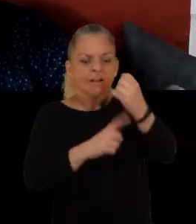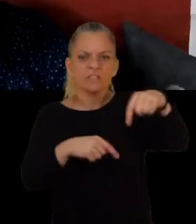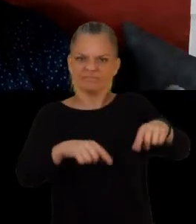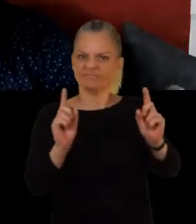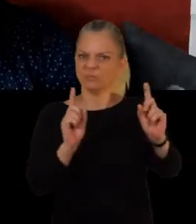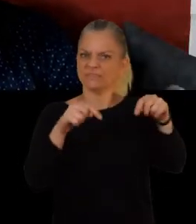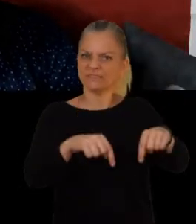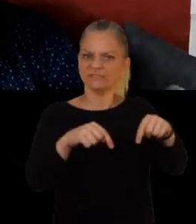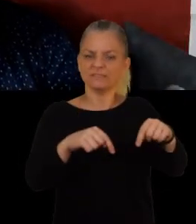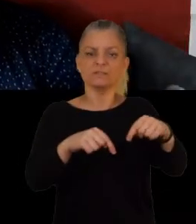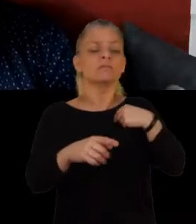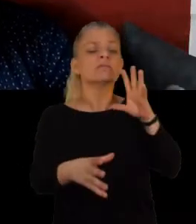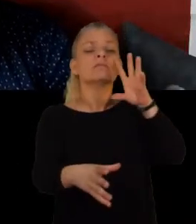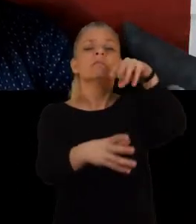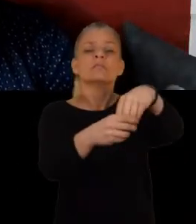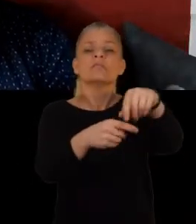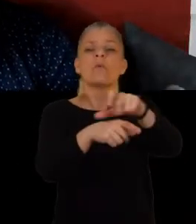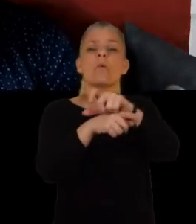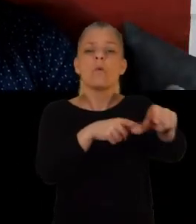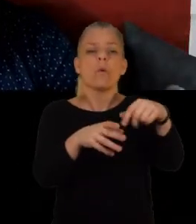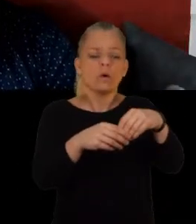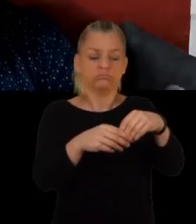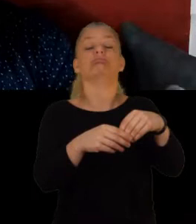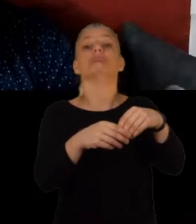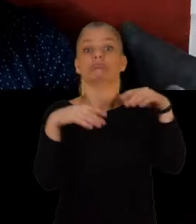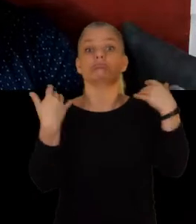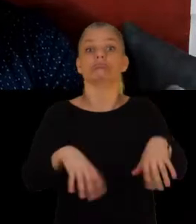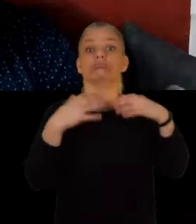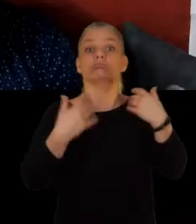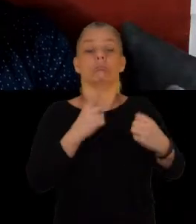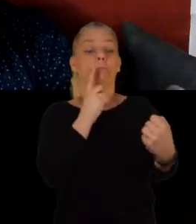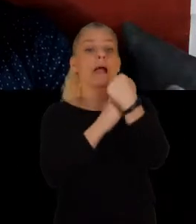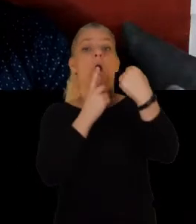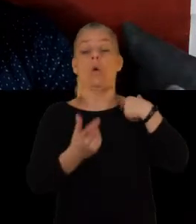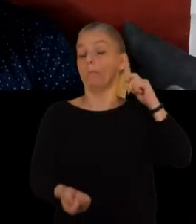advocacy i need to find out about this so i got myself onto the course and boy was i converted